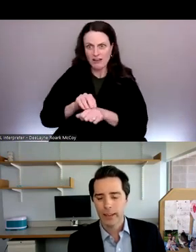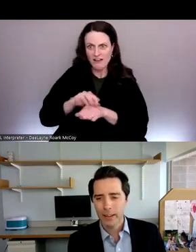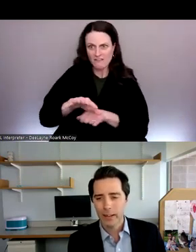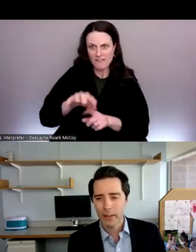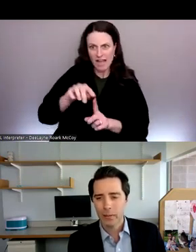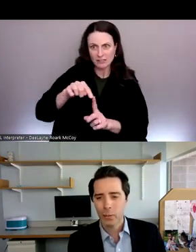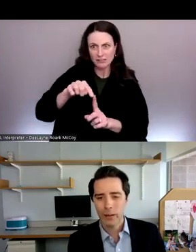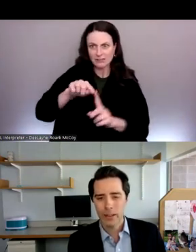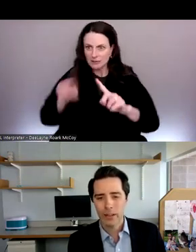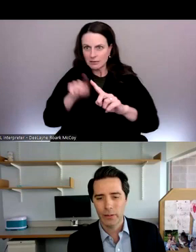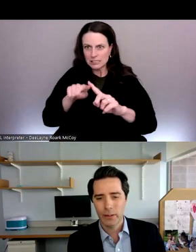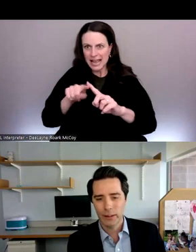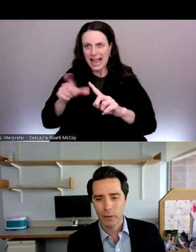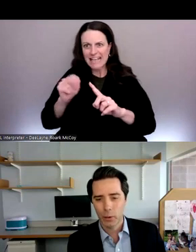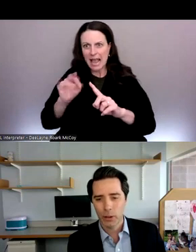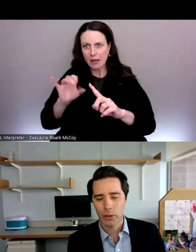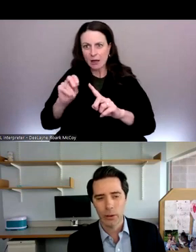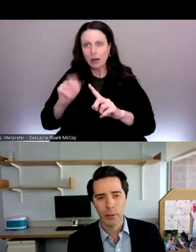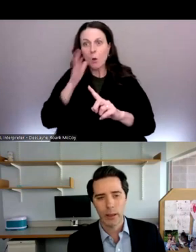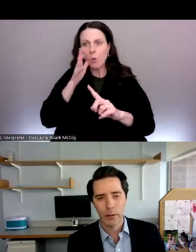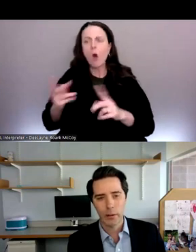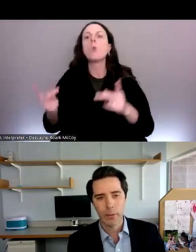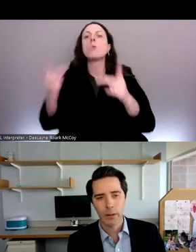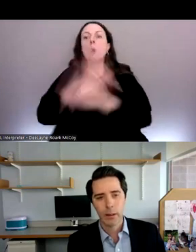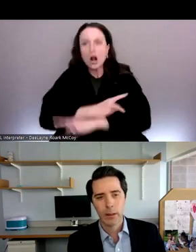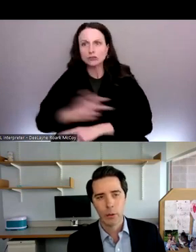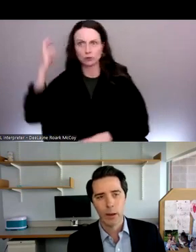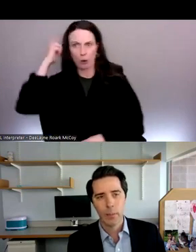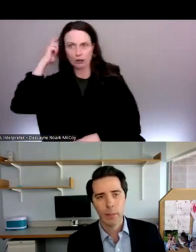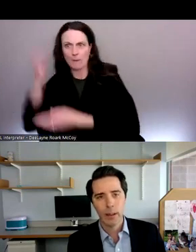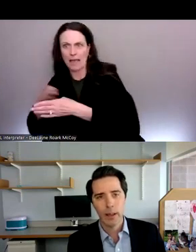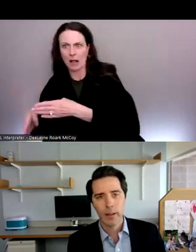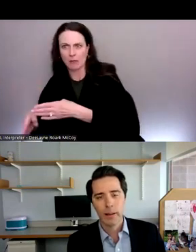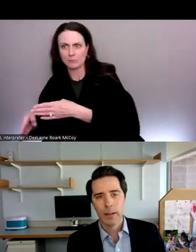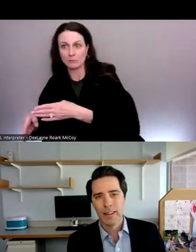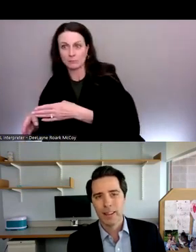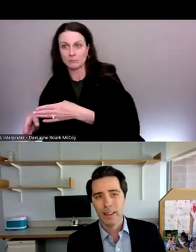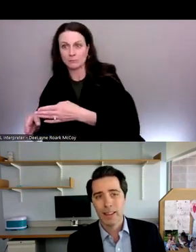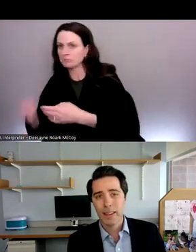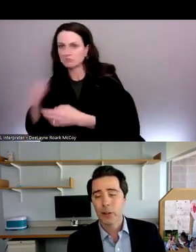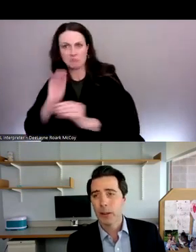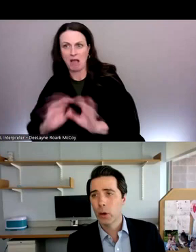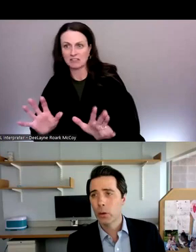ganglion will have significantly worse cochlear implant outcomes so what I mean